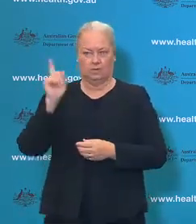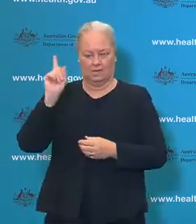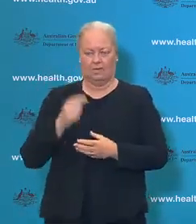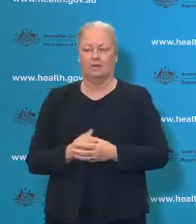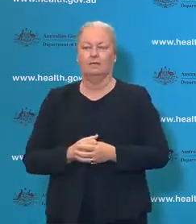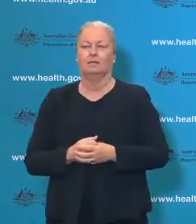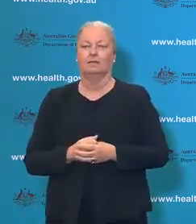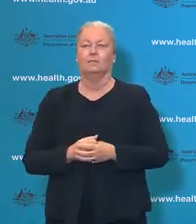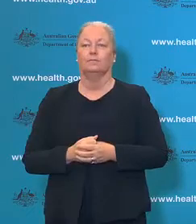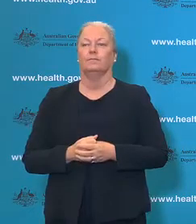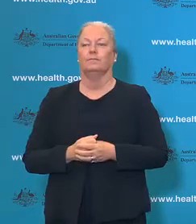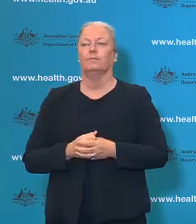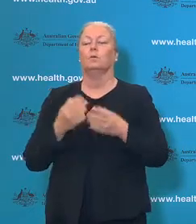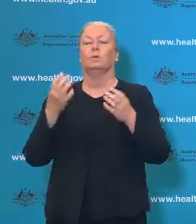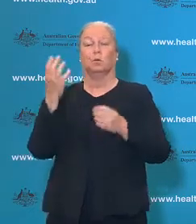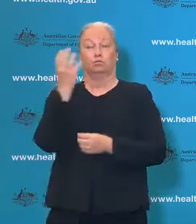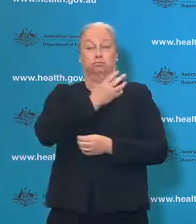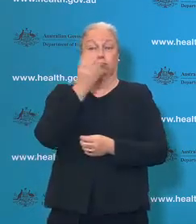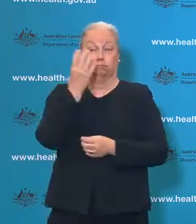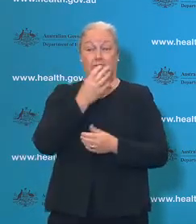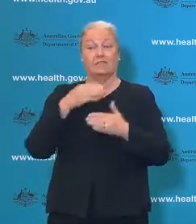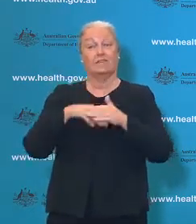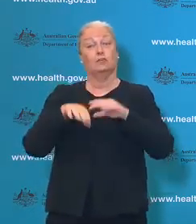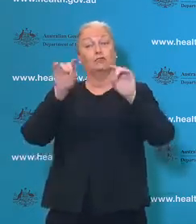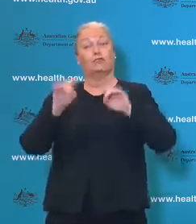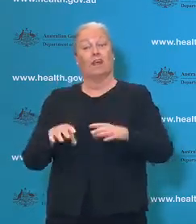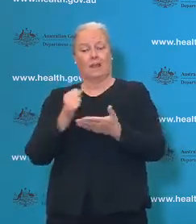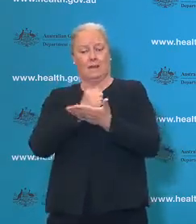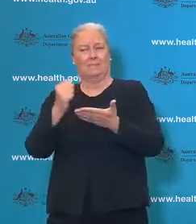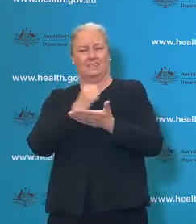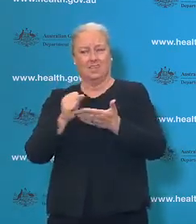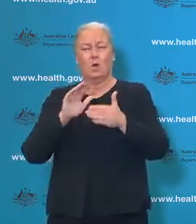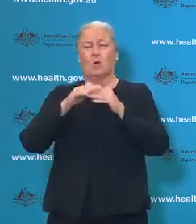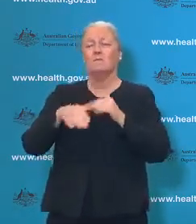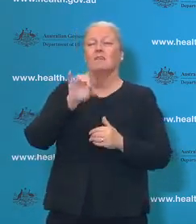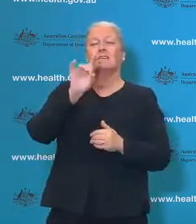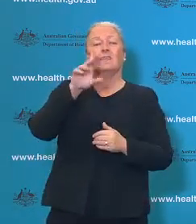in the COVID-19 pandemic in Australia, with over 10,000 people diagnosed